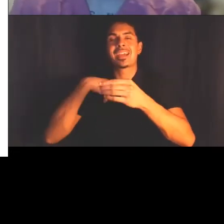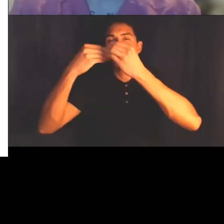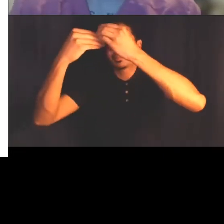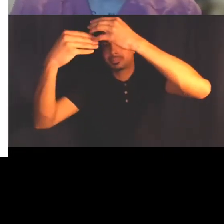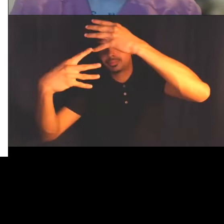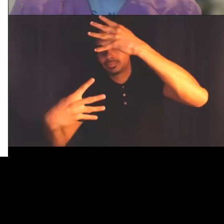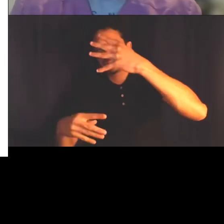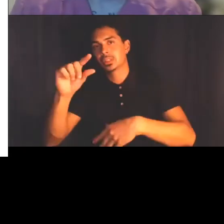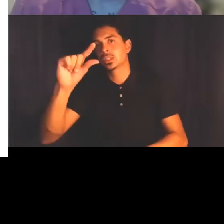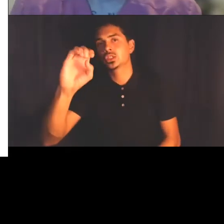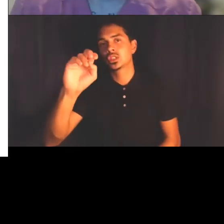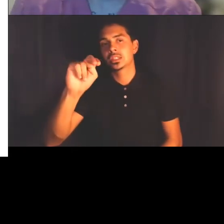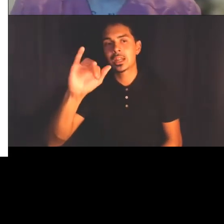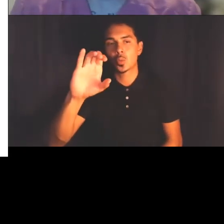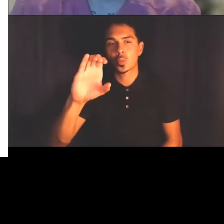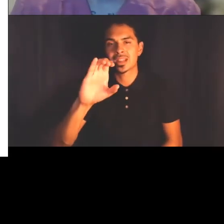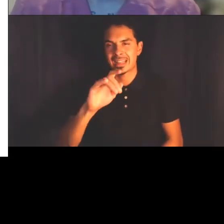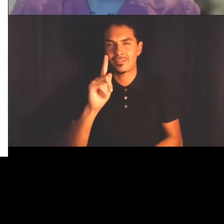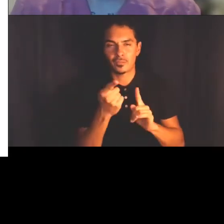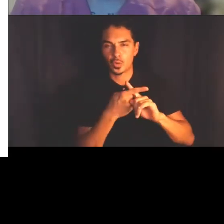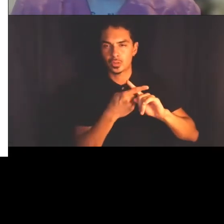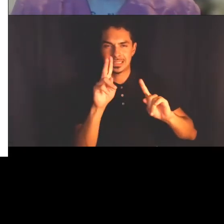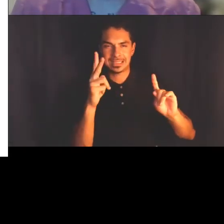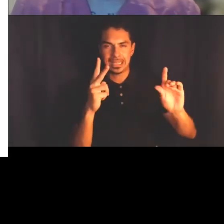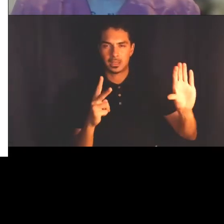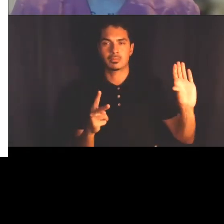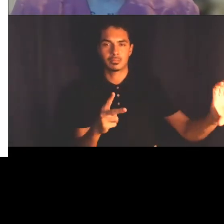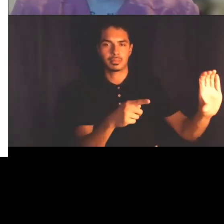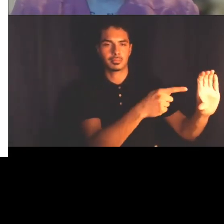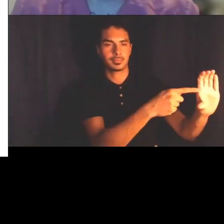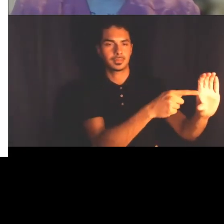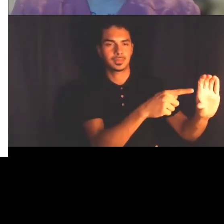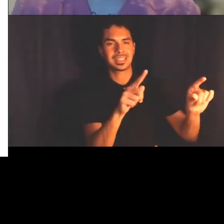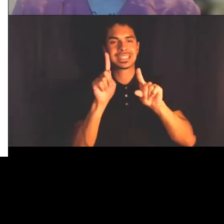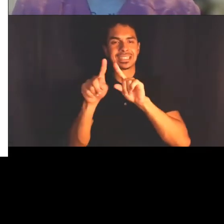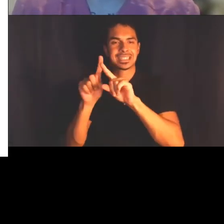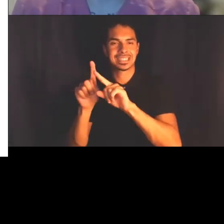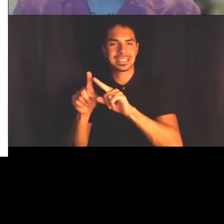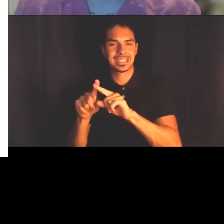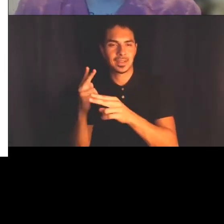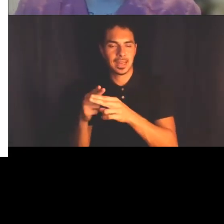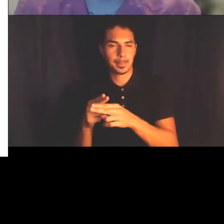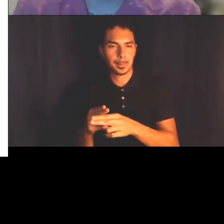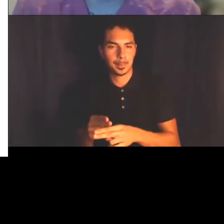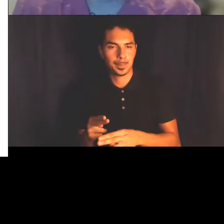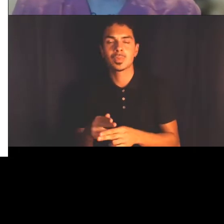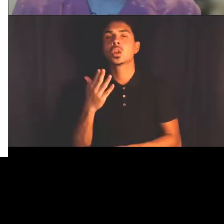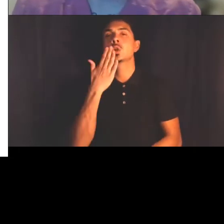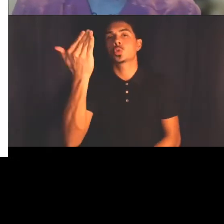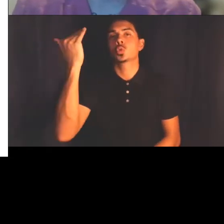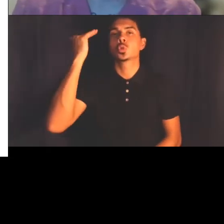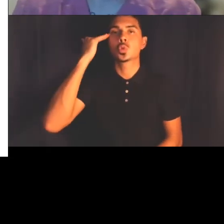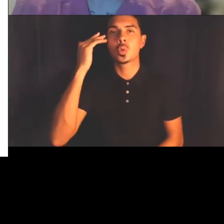because you may not see it as Plan B on the shelves, so it's good to know what other names it may be going by.